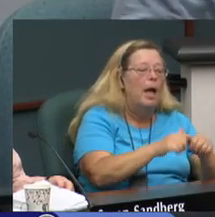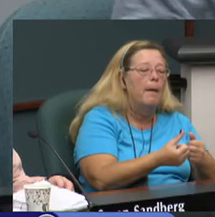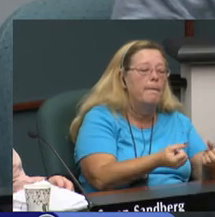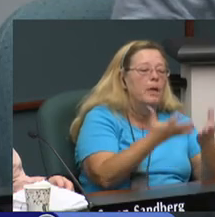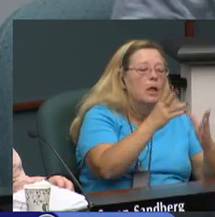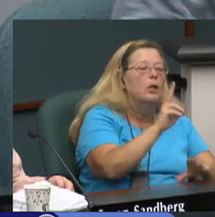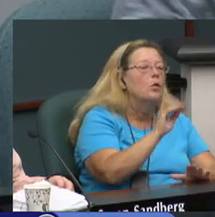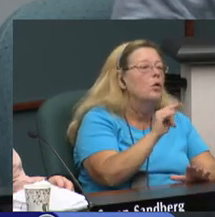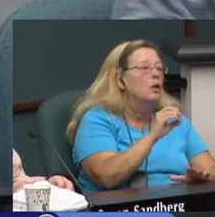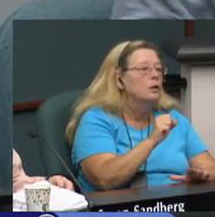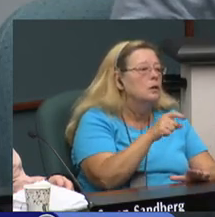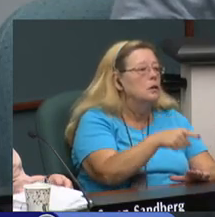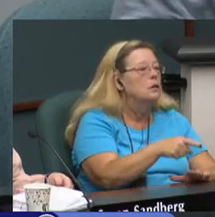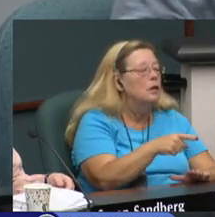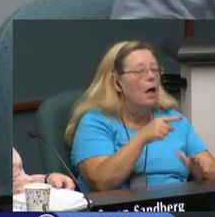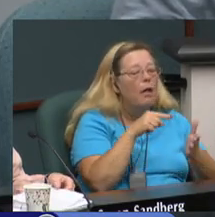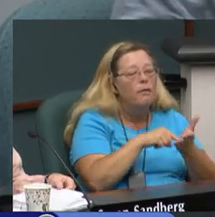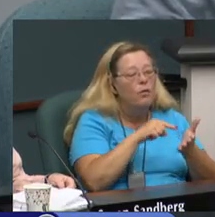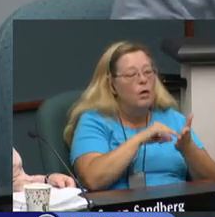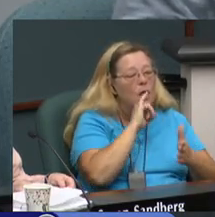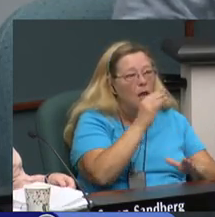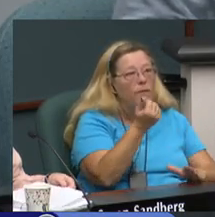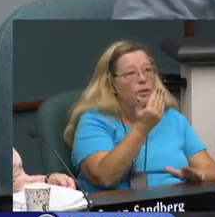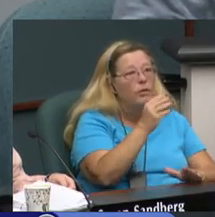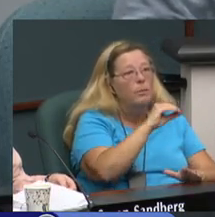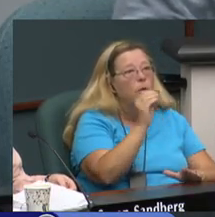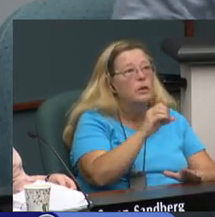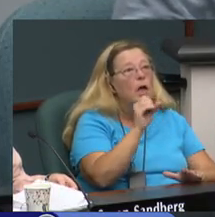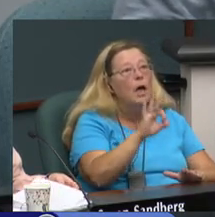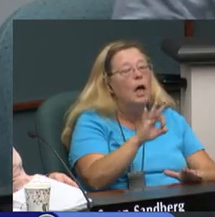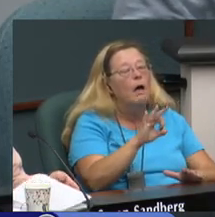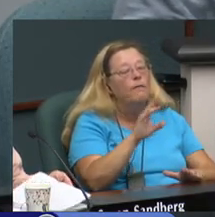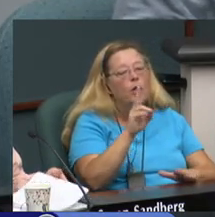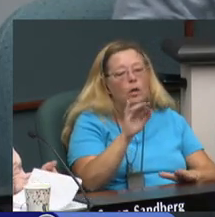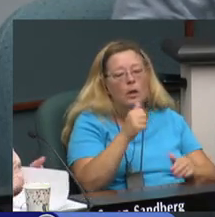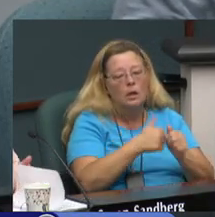the the affordability is 15 percent of the units so whatever that unit is it's